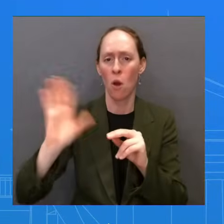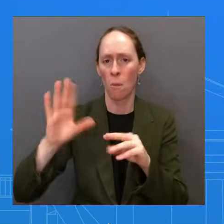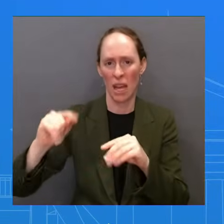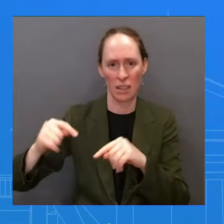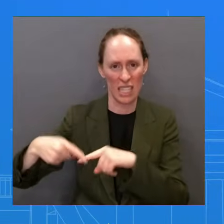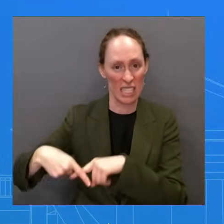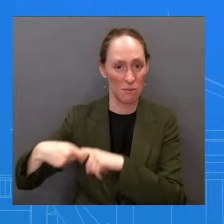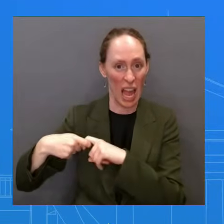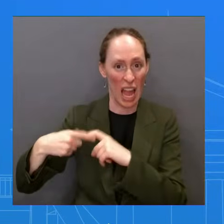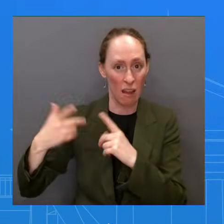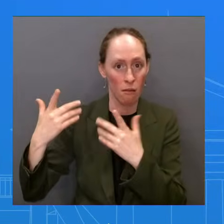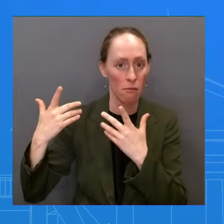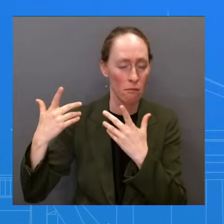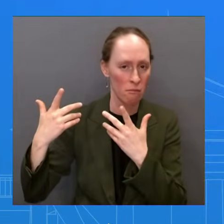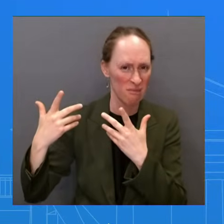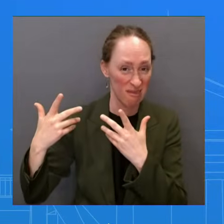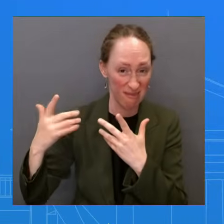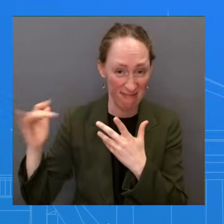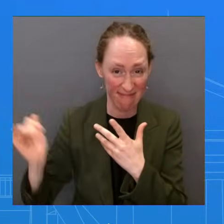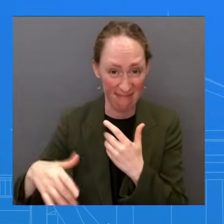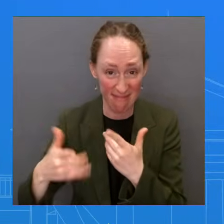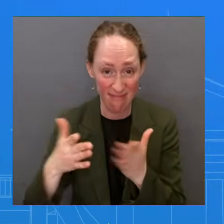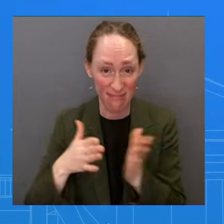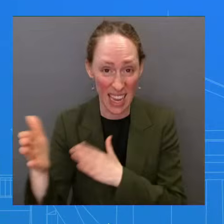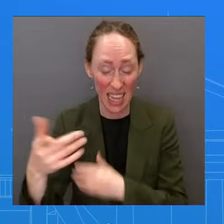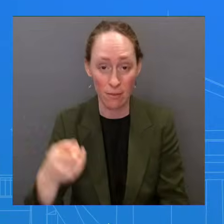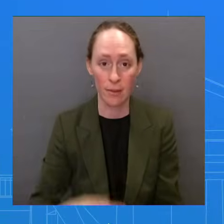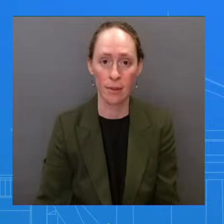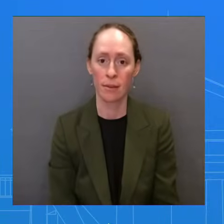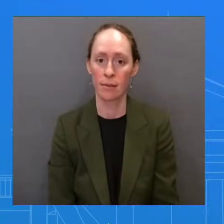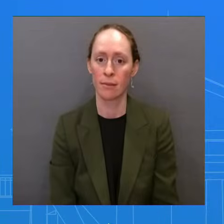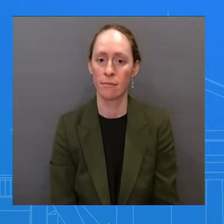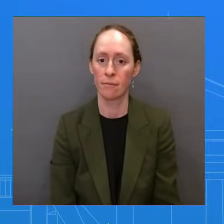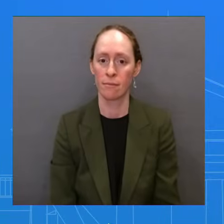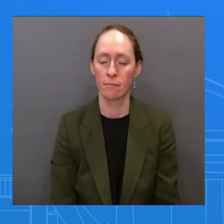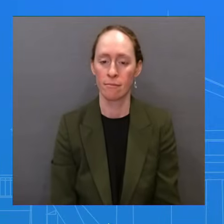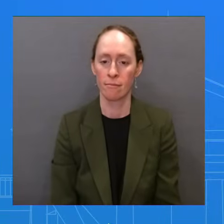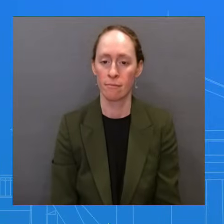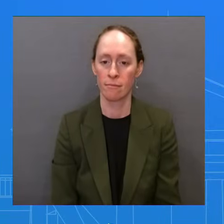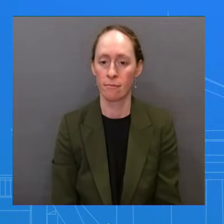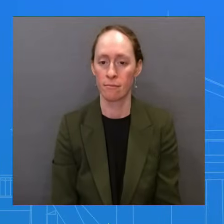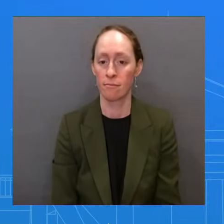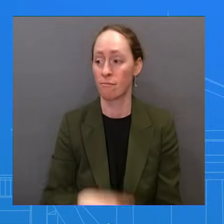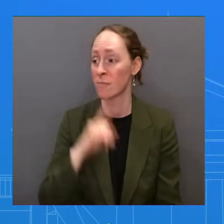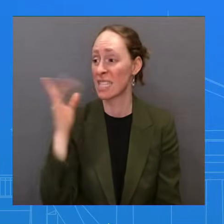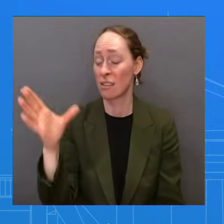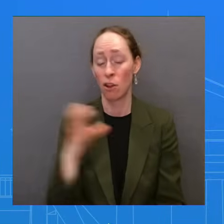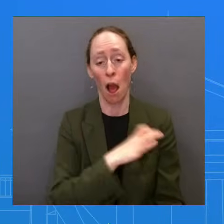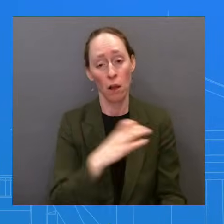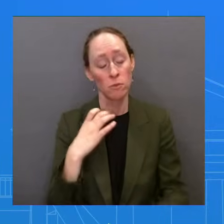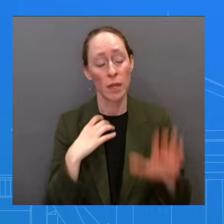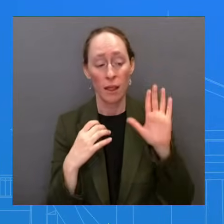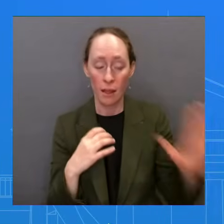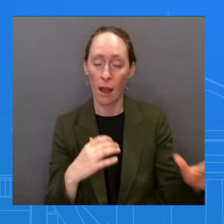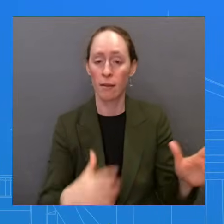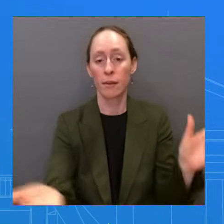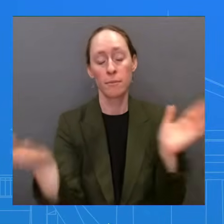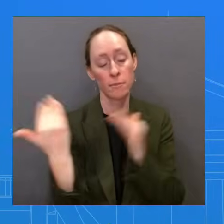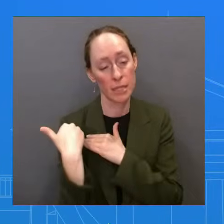This is their constitutional duty to deal with the debt limit, as they did three times with the last -- the last President -- Republican President, as we all know.